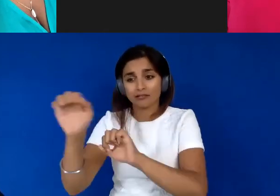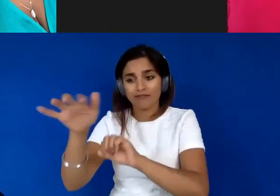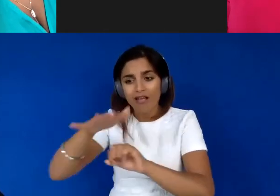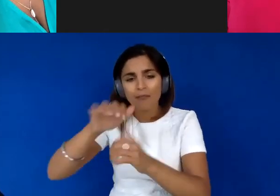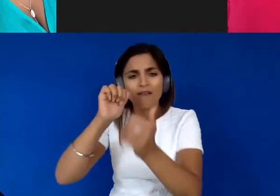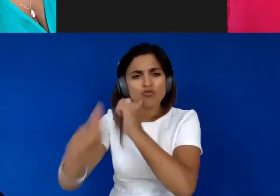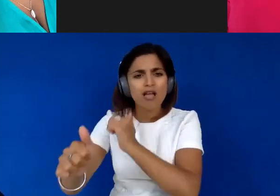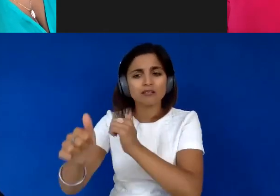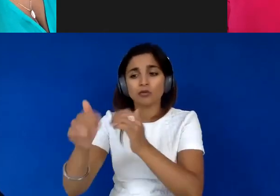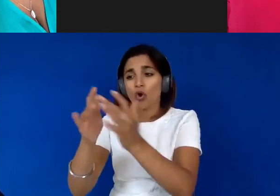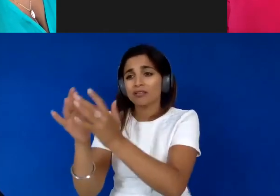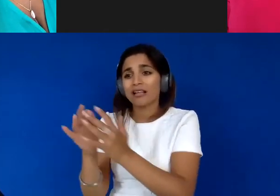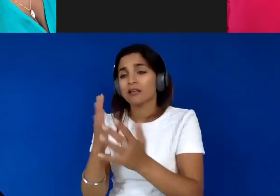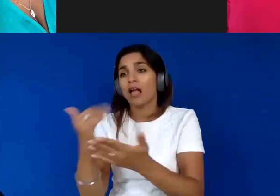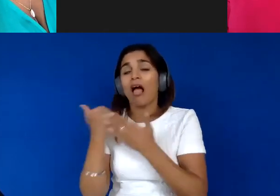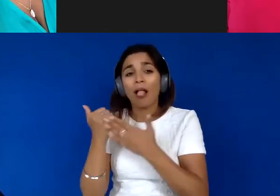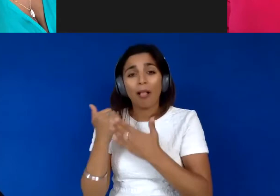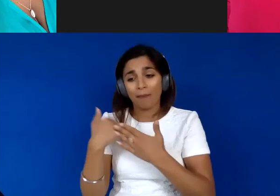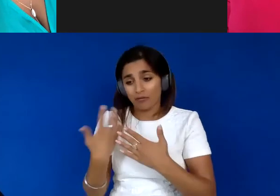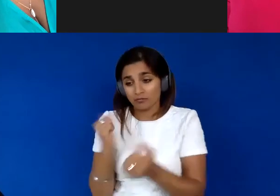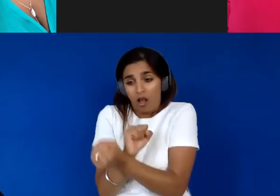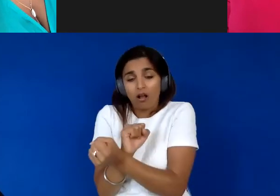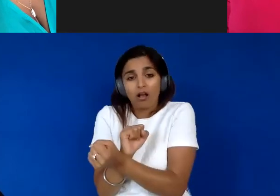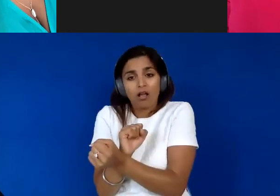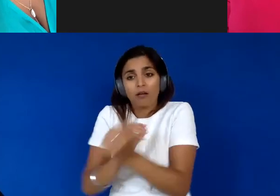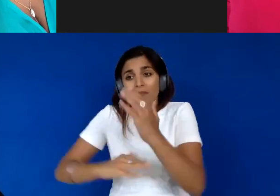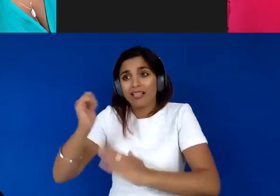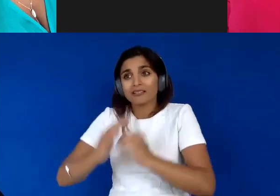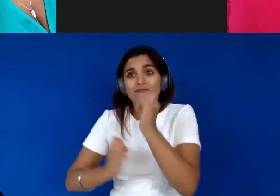fact that they were in those particular situations was because of the color of